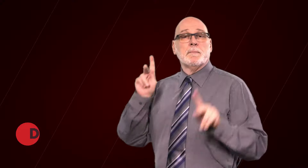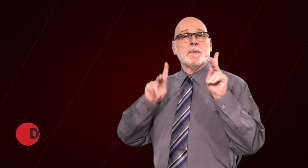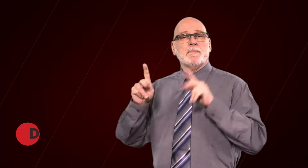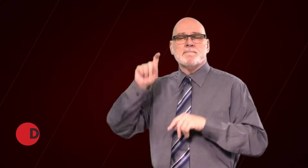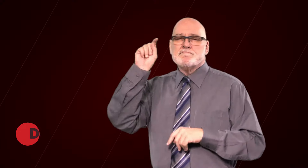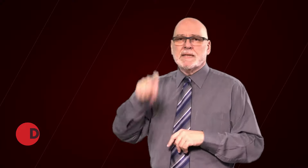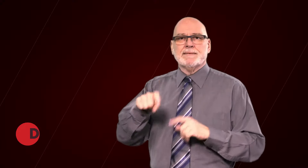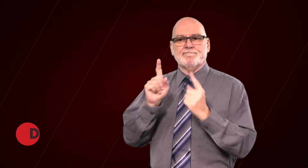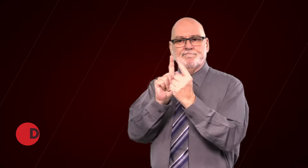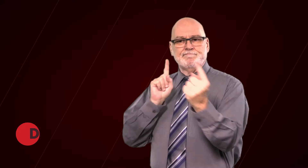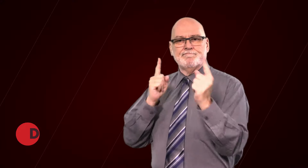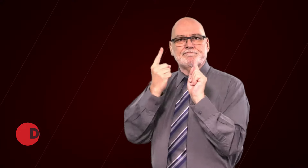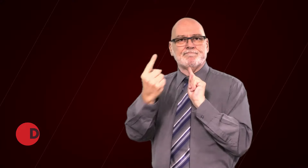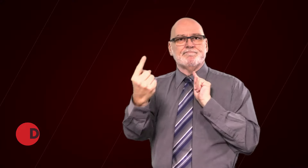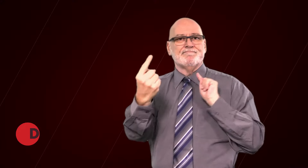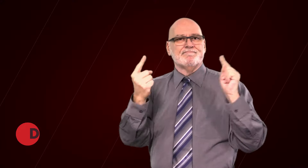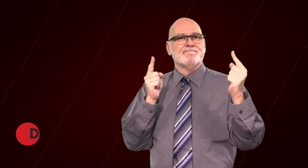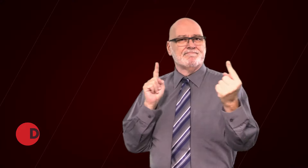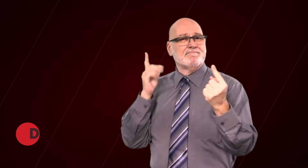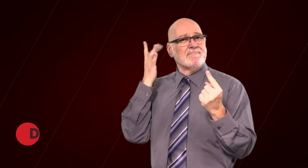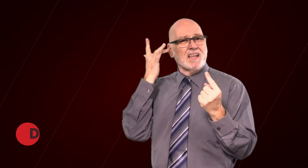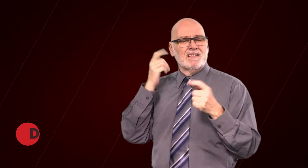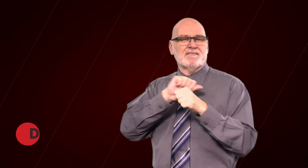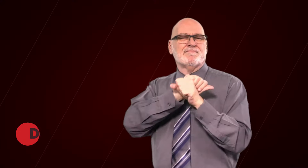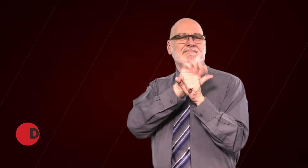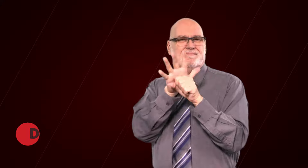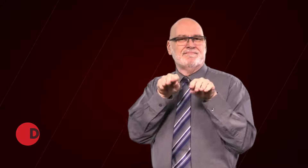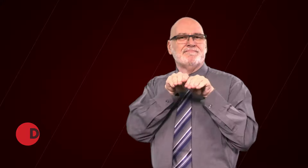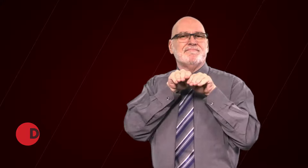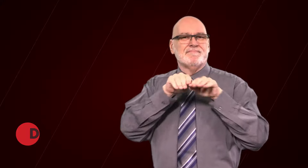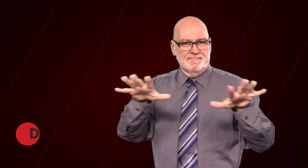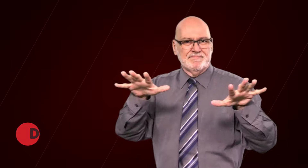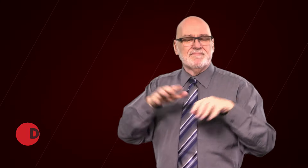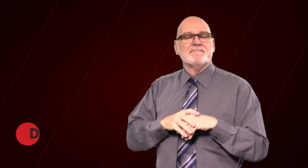[Anselmo]: People had to distance themselves during the COVID-19 pandemic